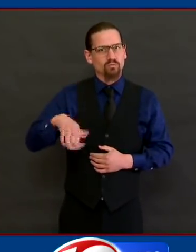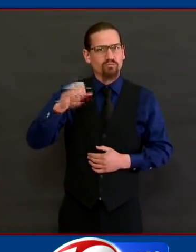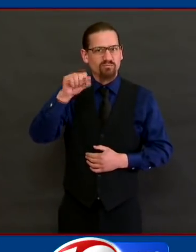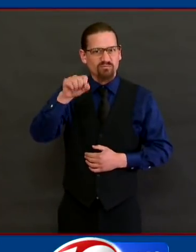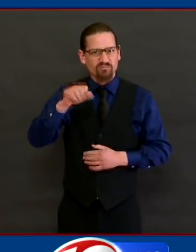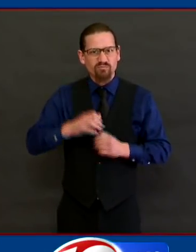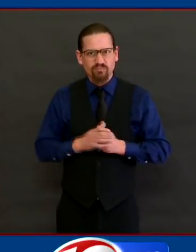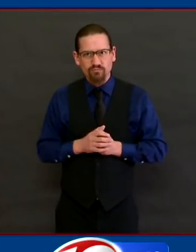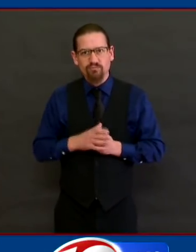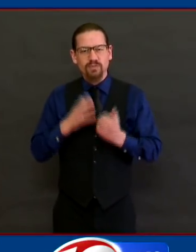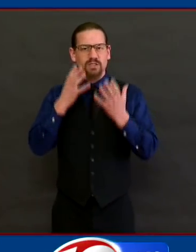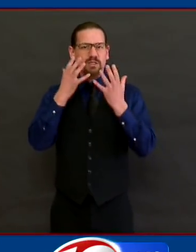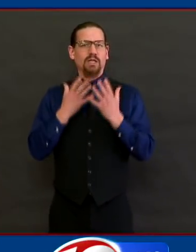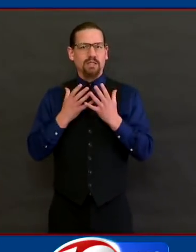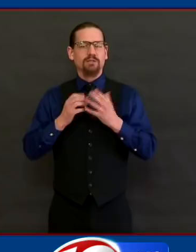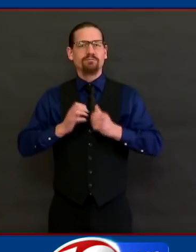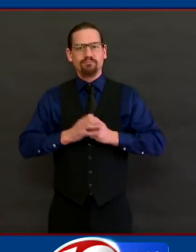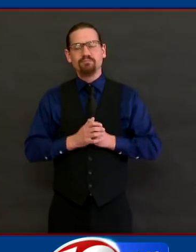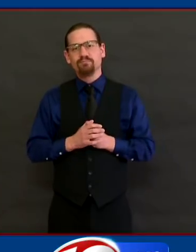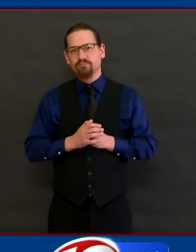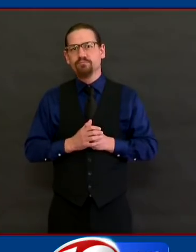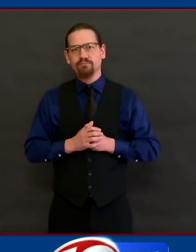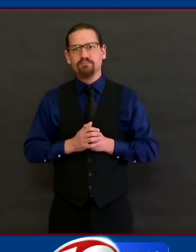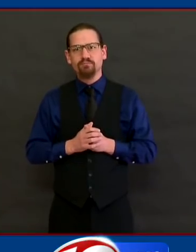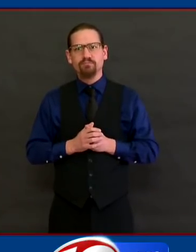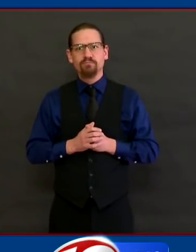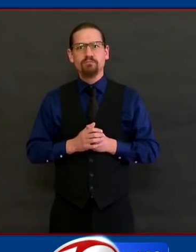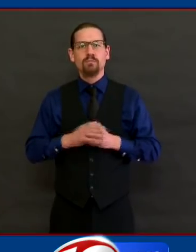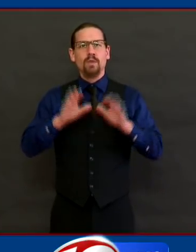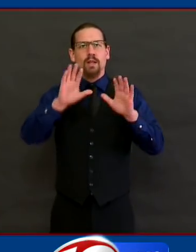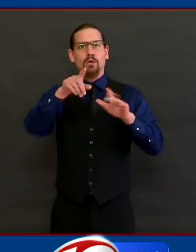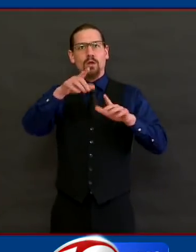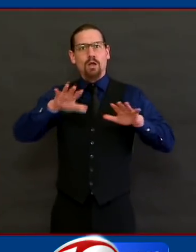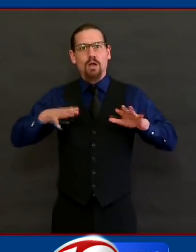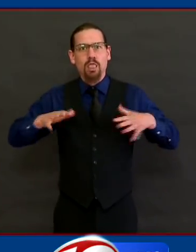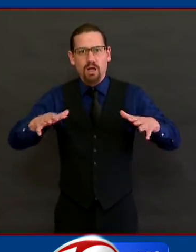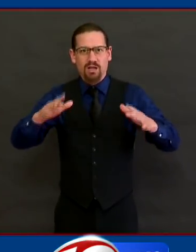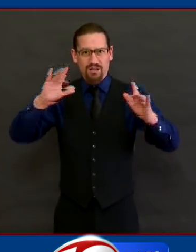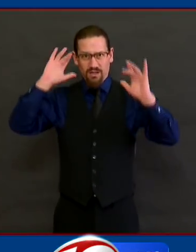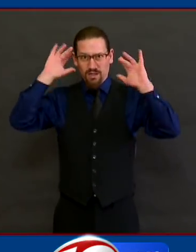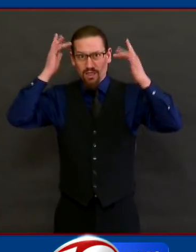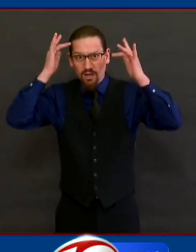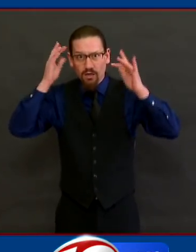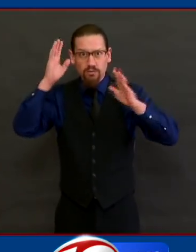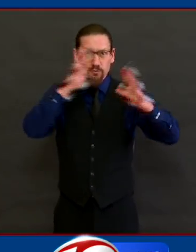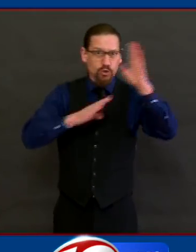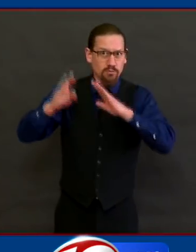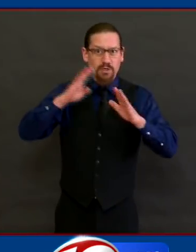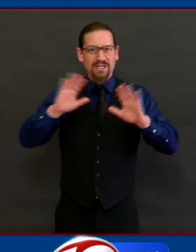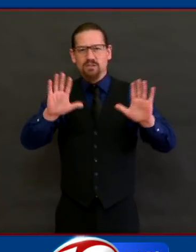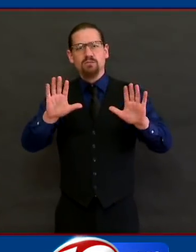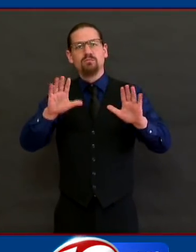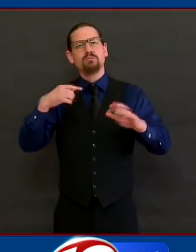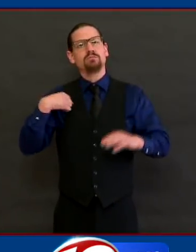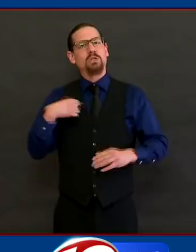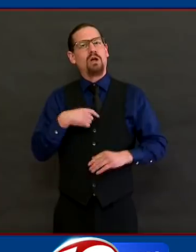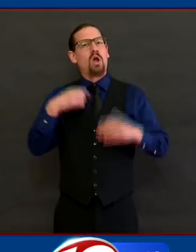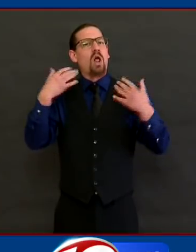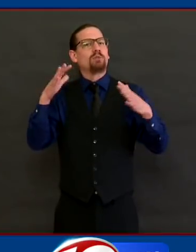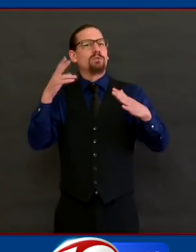UNFORTUNATELY THE DEATHS IN RHODE ISLAND, AND THE HOSPITALIZATIONS CONTINUE TO RISE. ALTHOUGH THAT IS SAD, I DO NOT